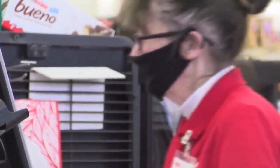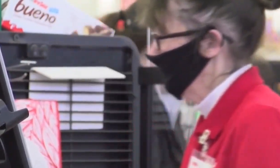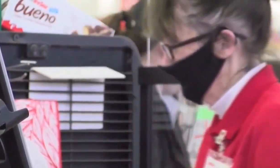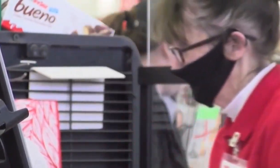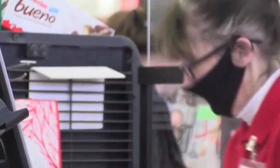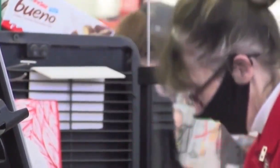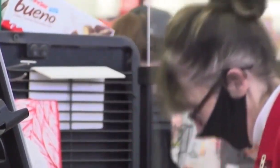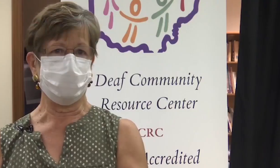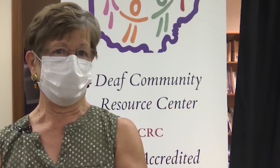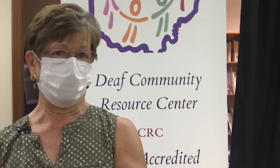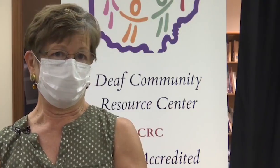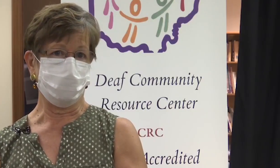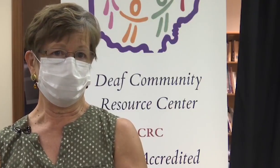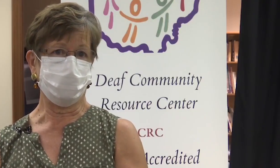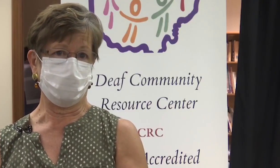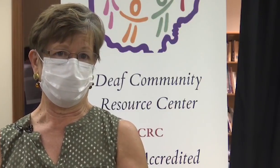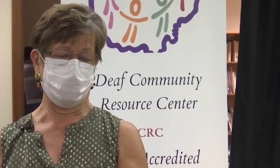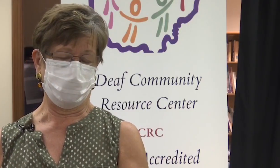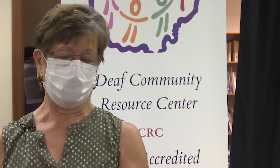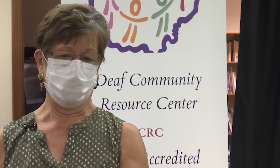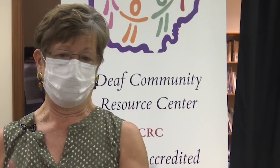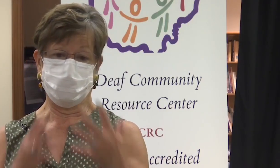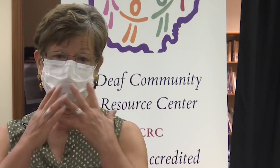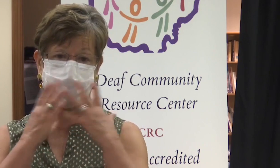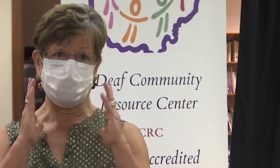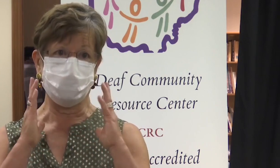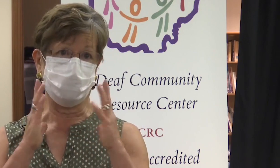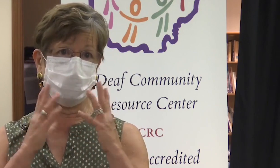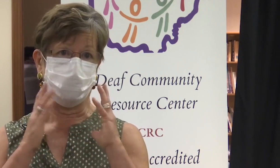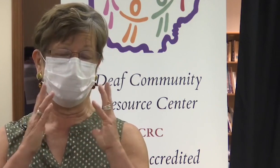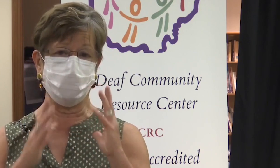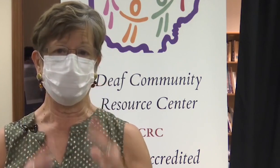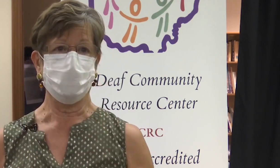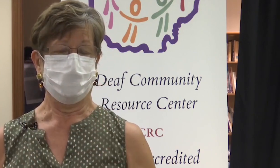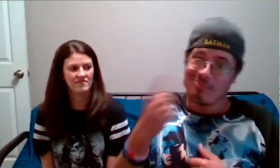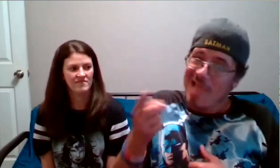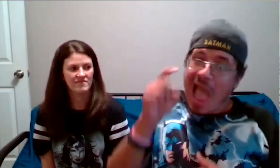HAVE THROWN UP MORE ROADBLOCKS FOR THEM. "When people have a mask on it's really hard to understand. Sometimes I have to ask to pull the mask down